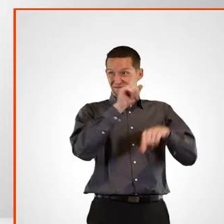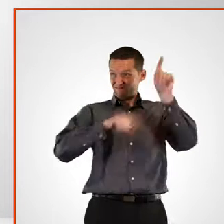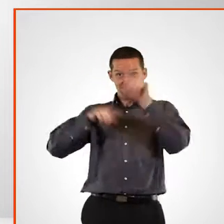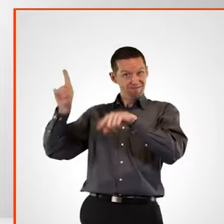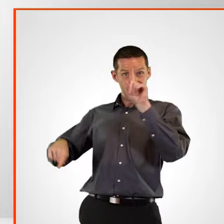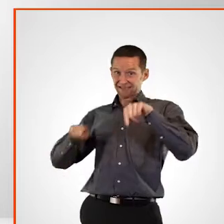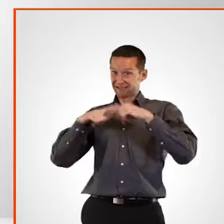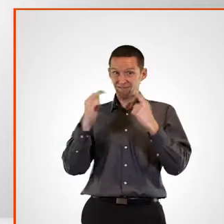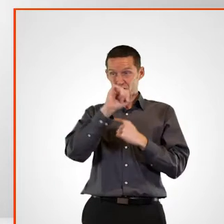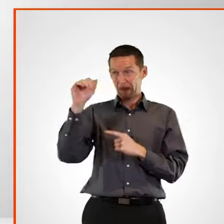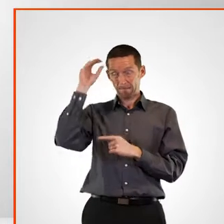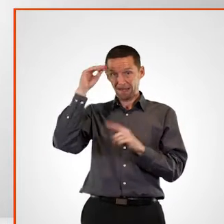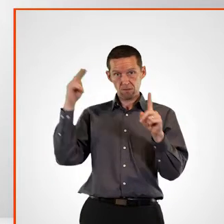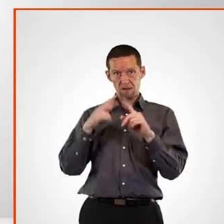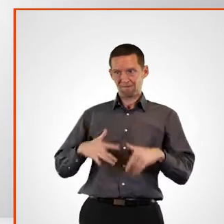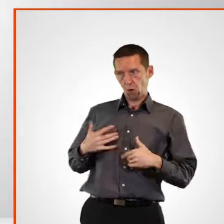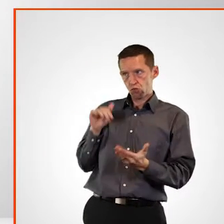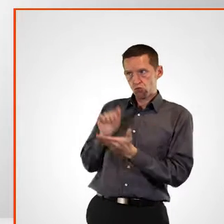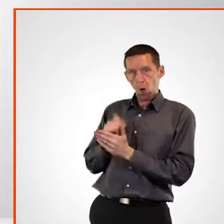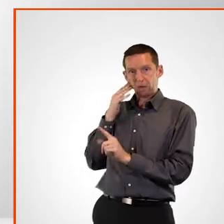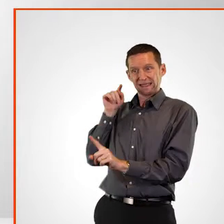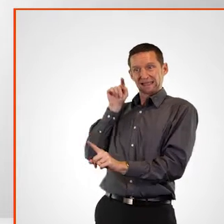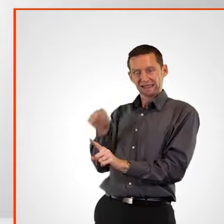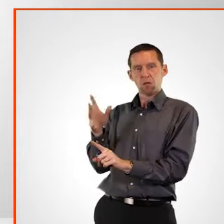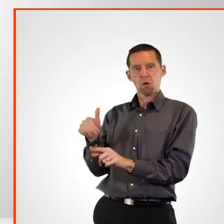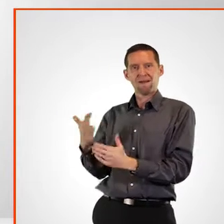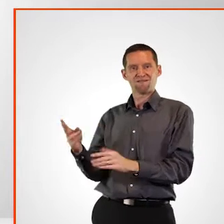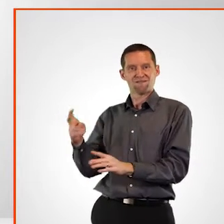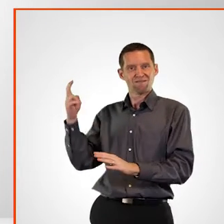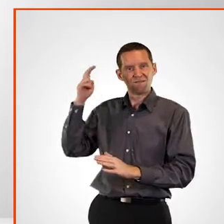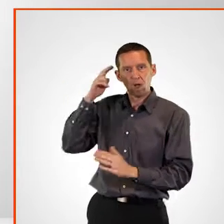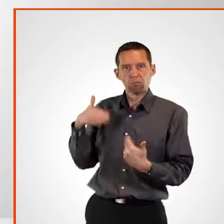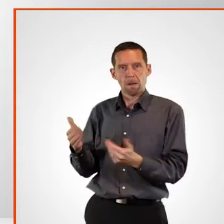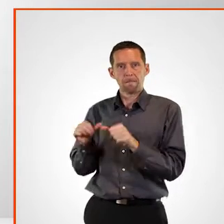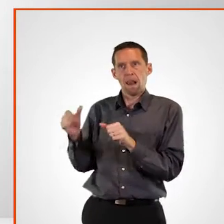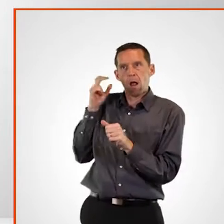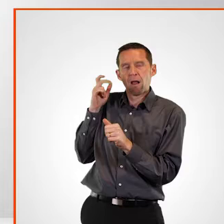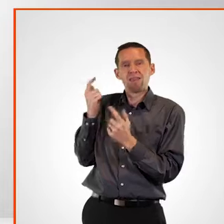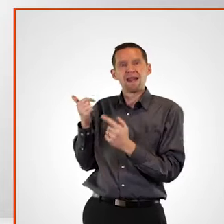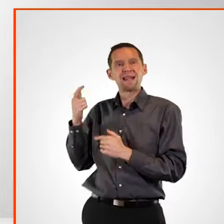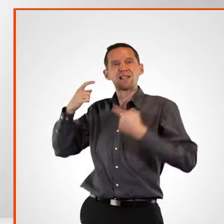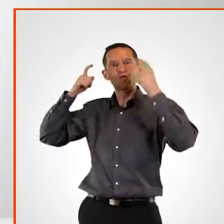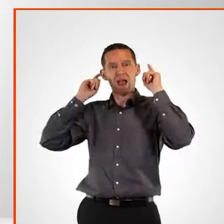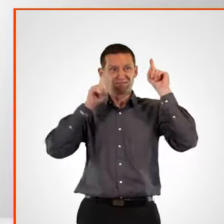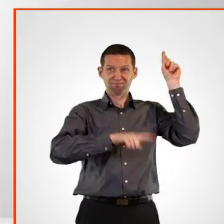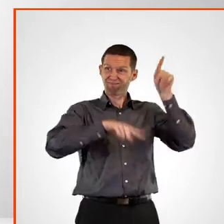and there's a real difference of opinion about where a cochlear implant can provide better hearing support than a hearing aid.